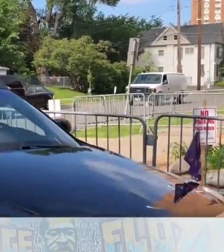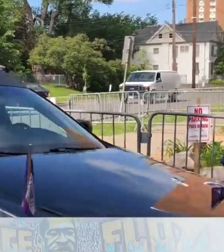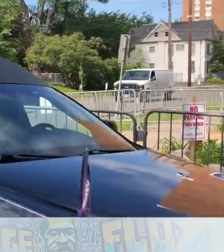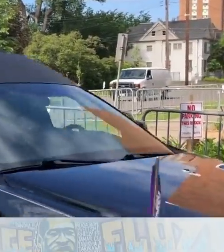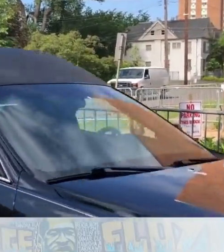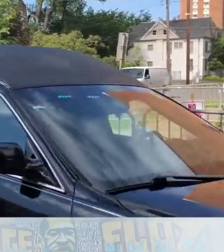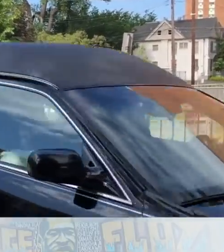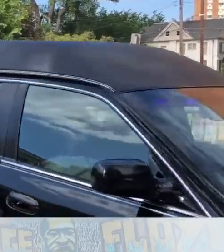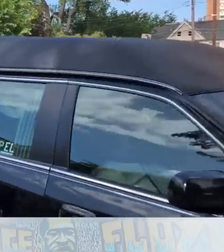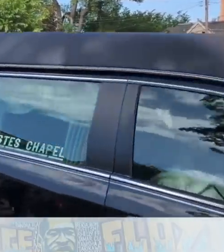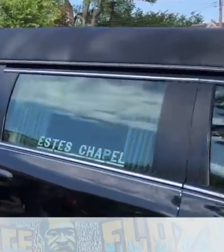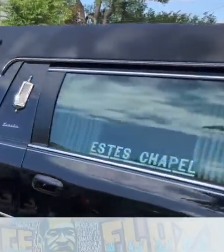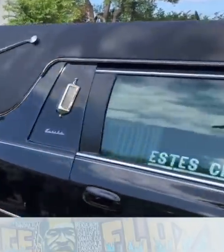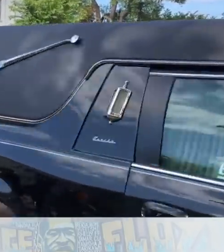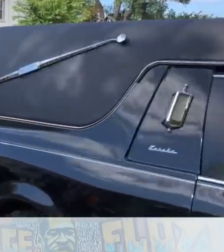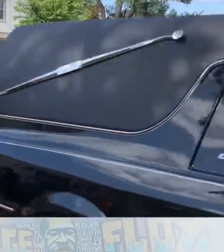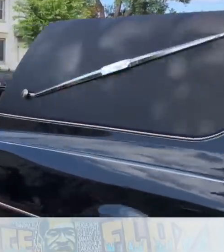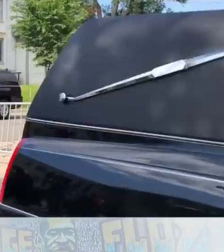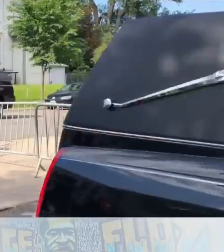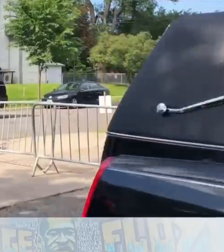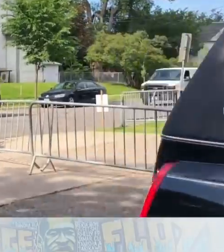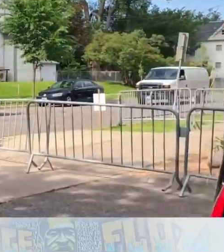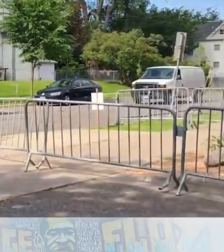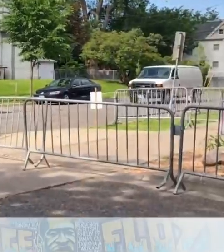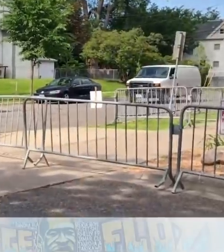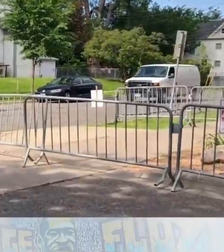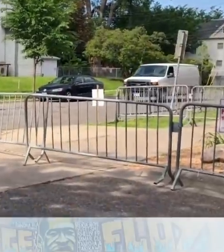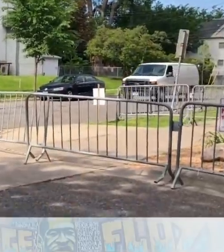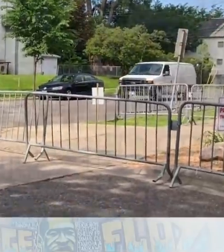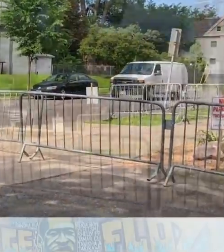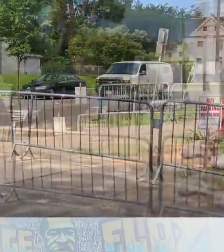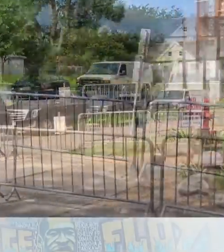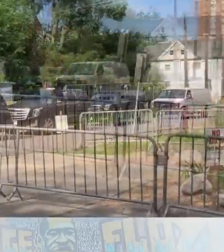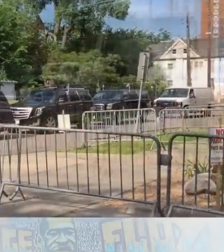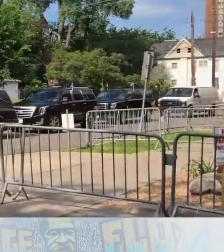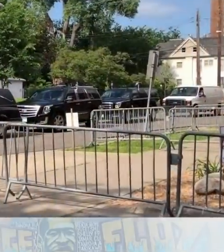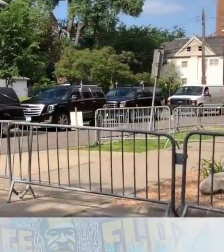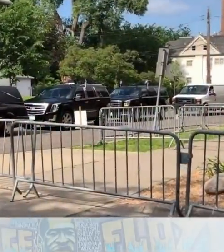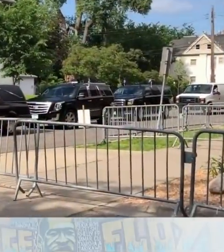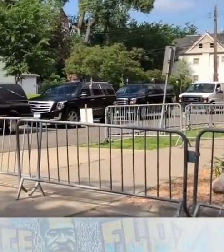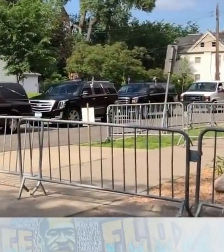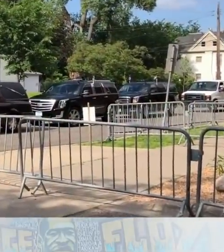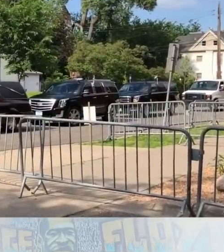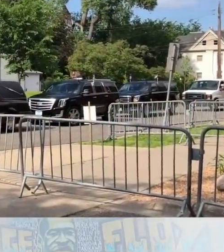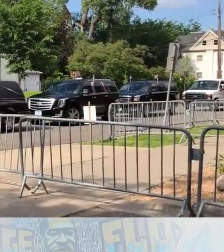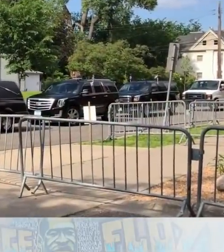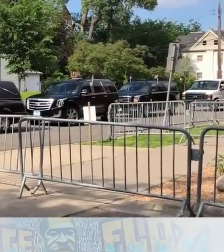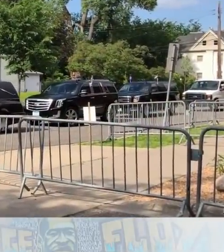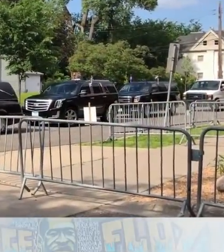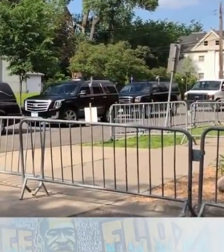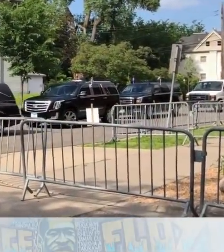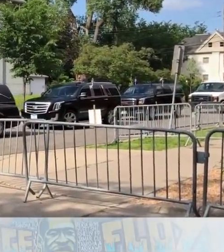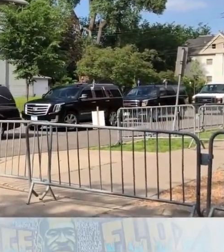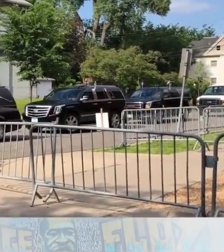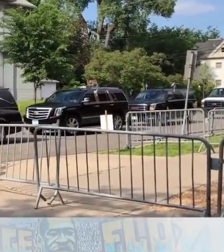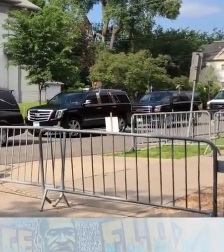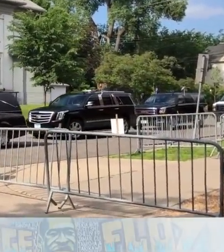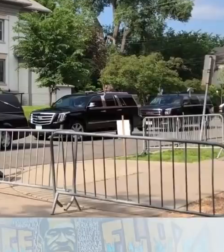THIS IS MINNEAPOLIS POLICE CHIEF MADERA TAKING A KNEE AS THE HEARSE CARRYING THE BODY